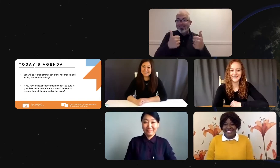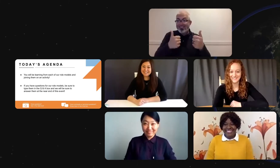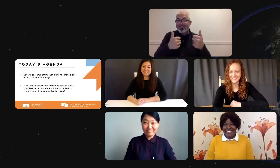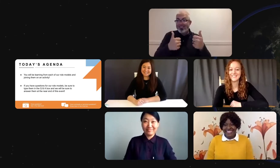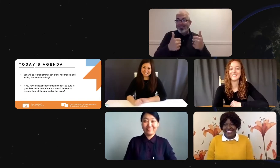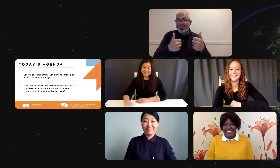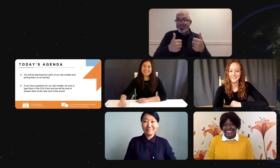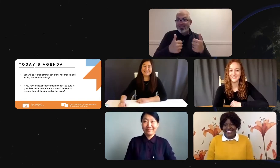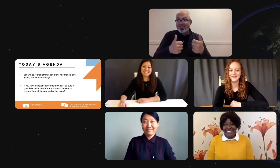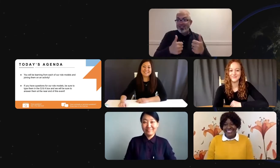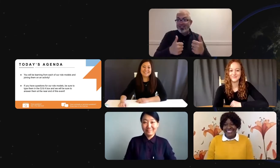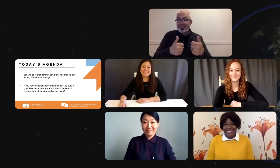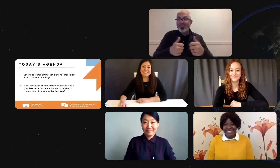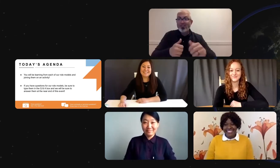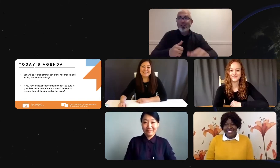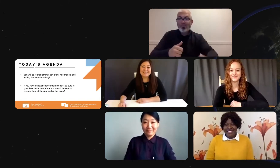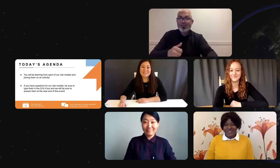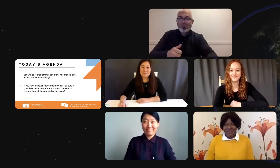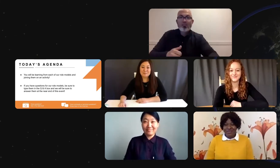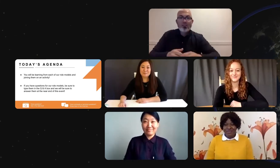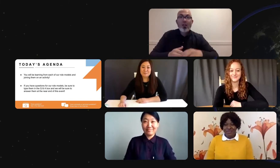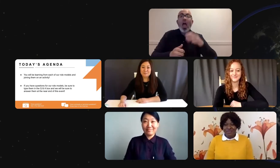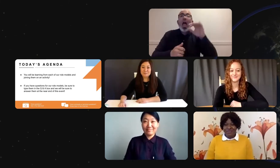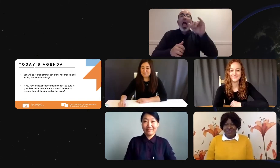Everyone ready? Excited?